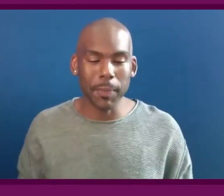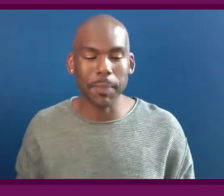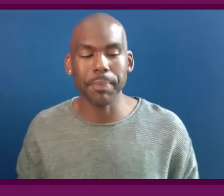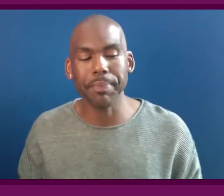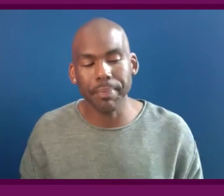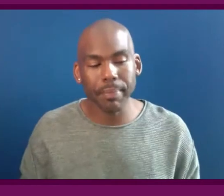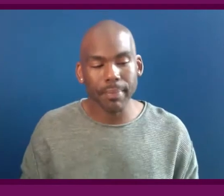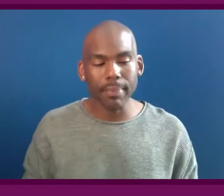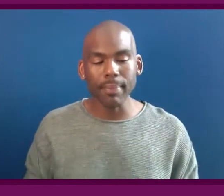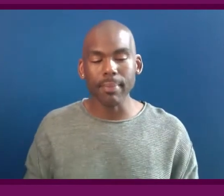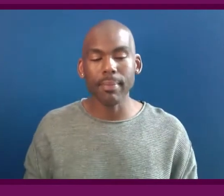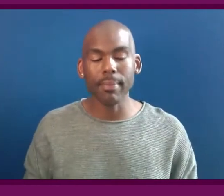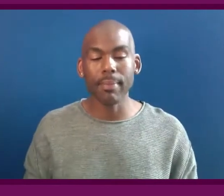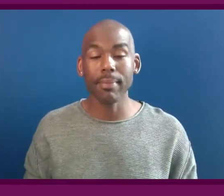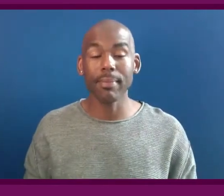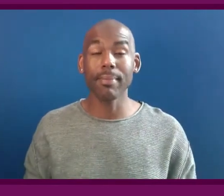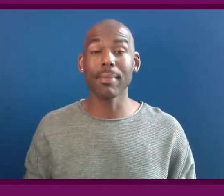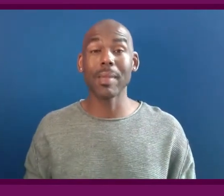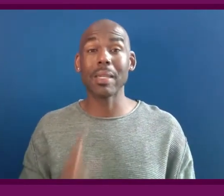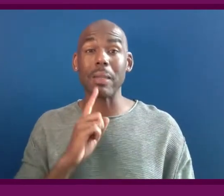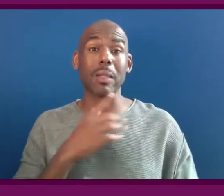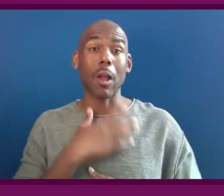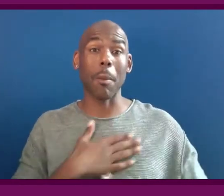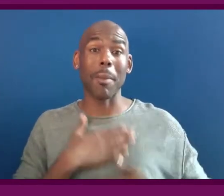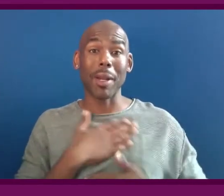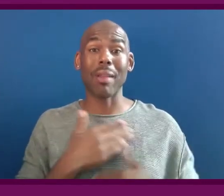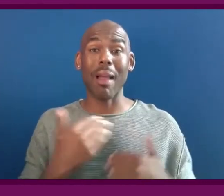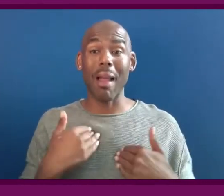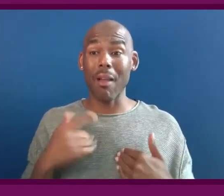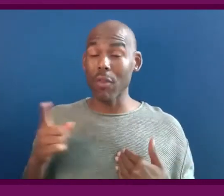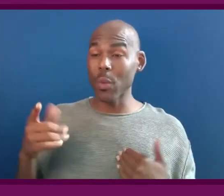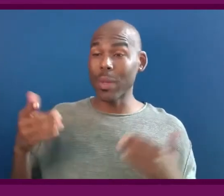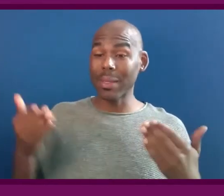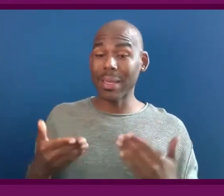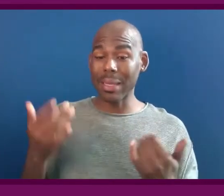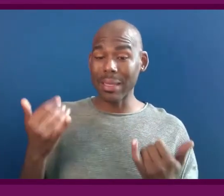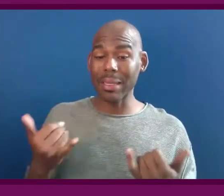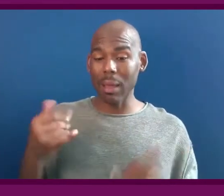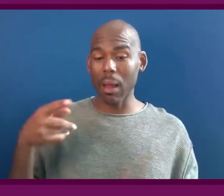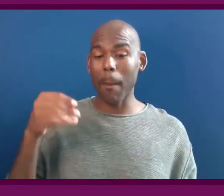It's such a pleasure to have you as a guest today on today's podcast.